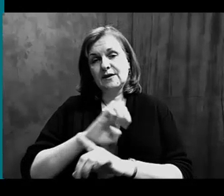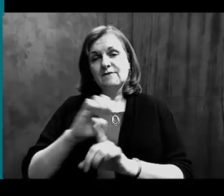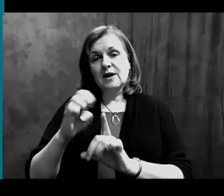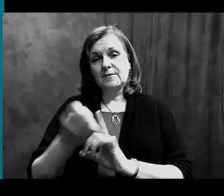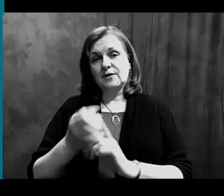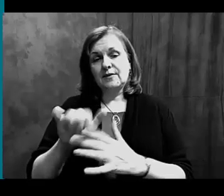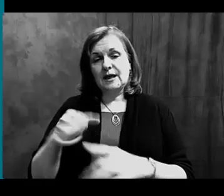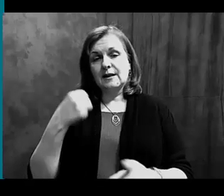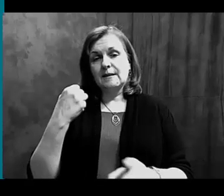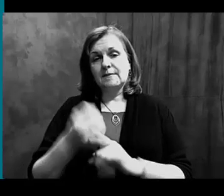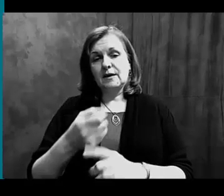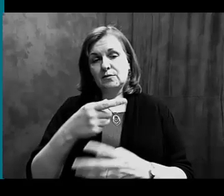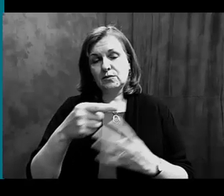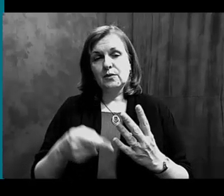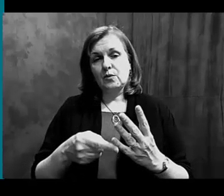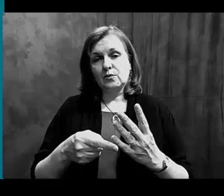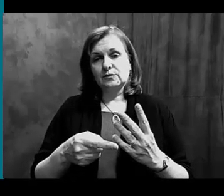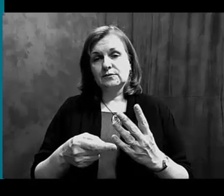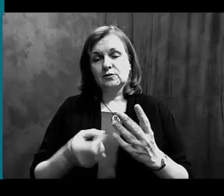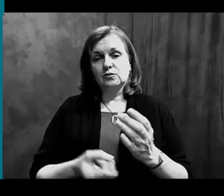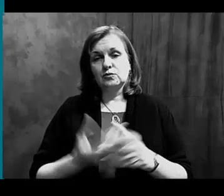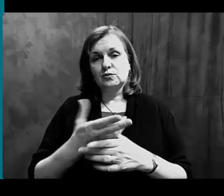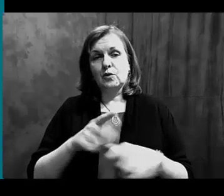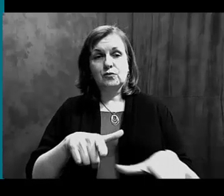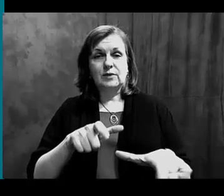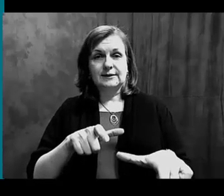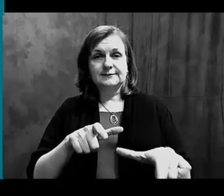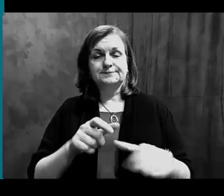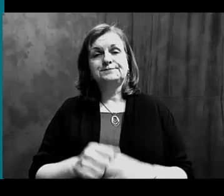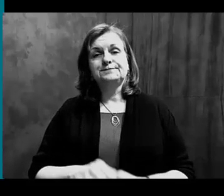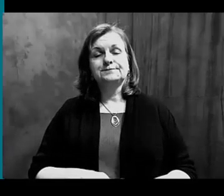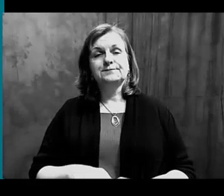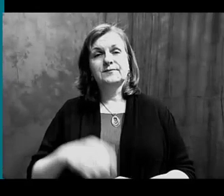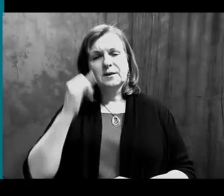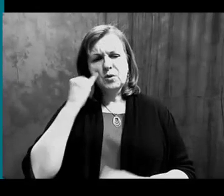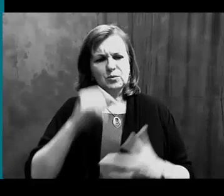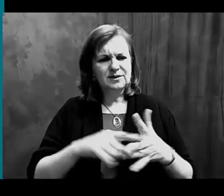might occur in the environment that would impact those growth rates